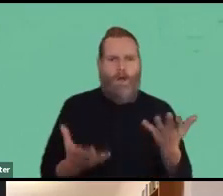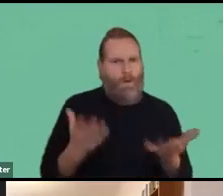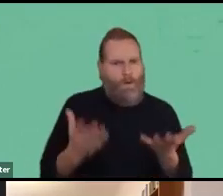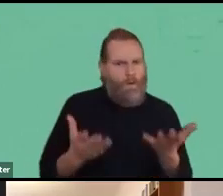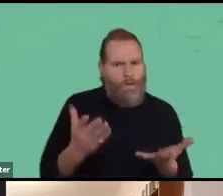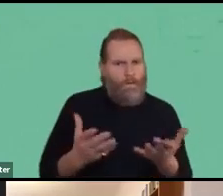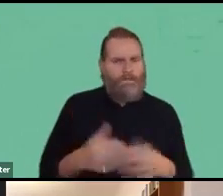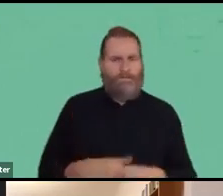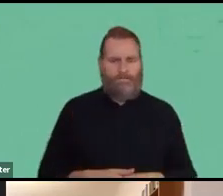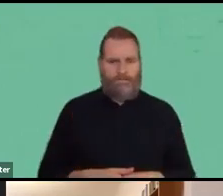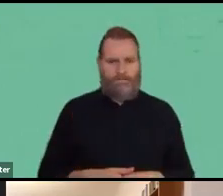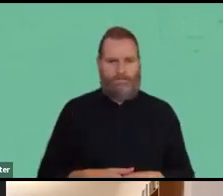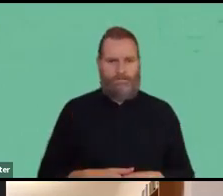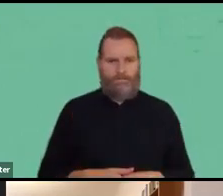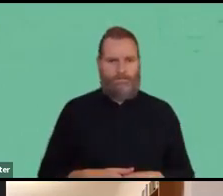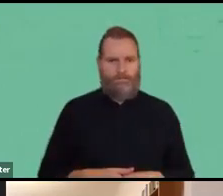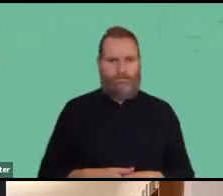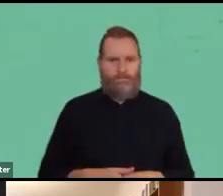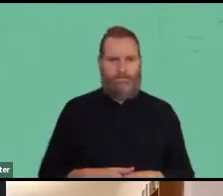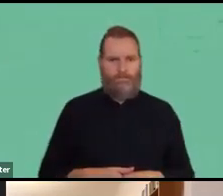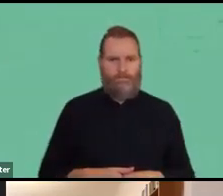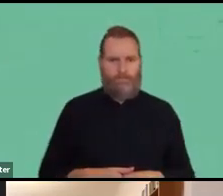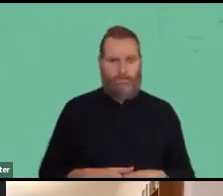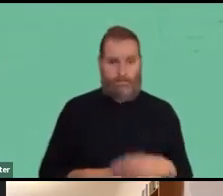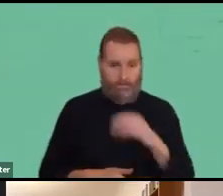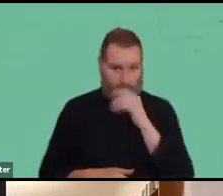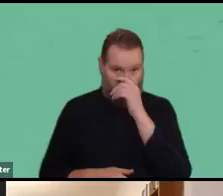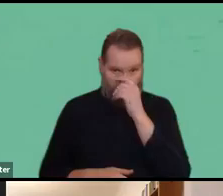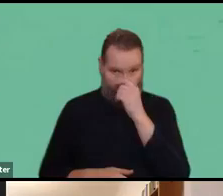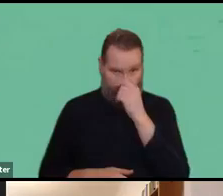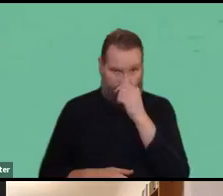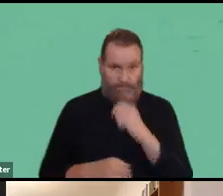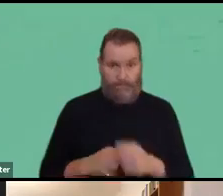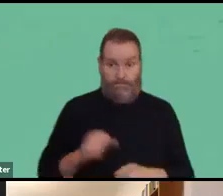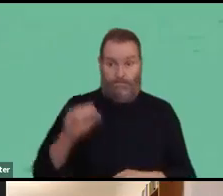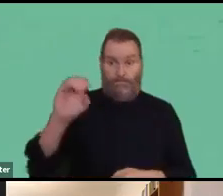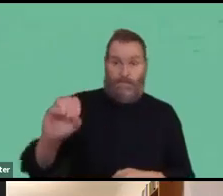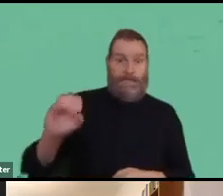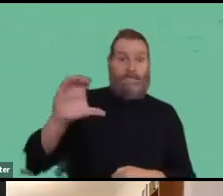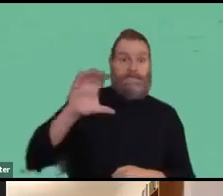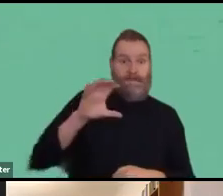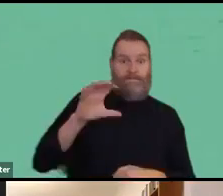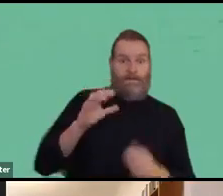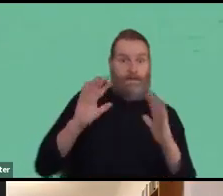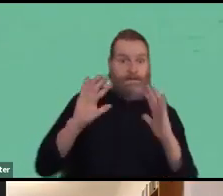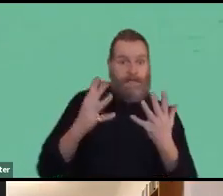um I get that a little bit of clarity um we weren't given an additional £10,000 it was just